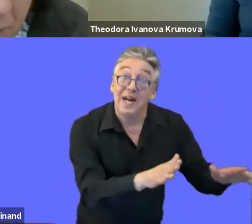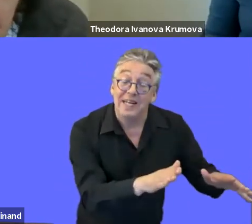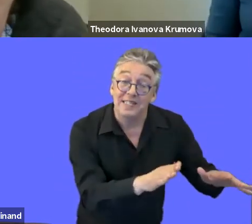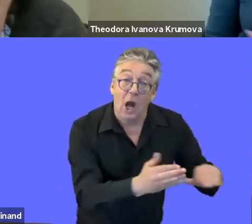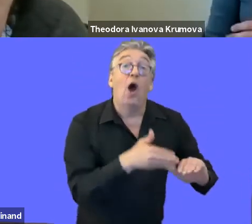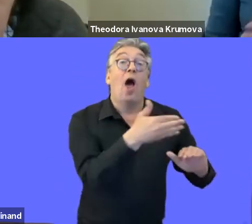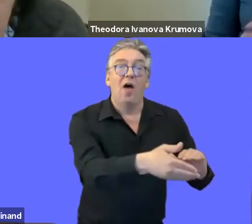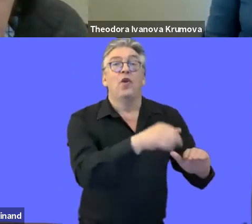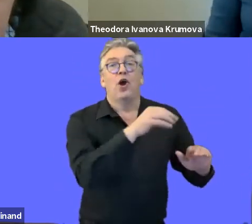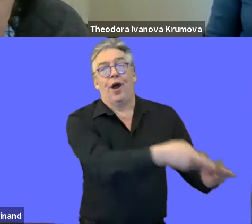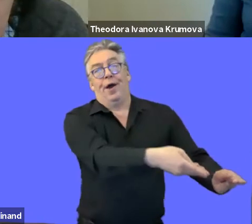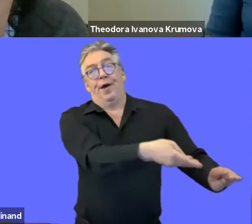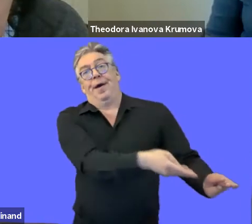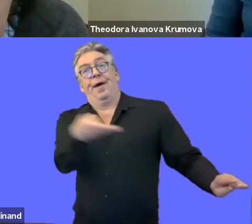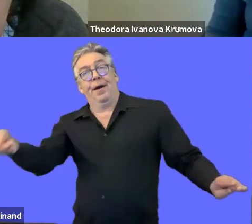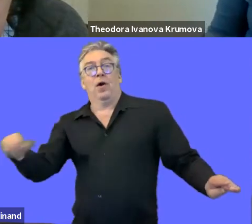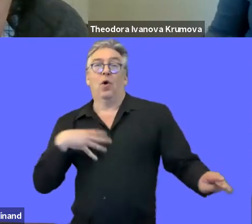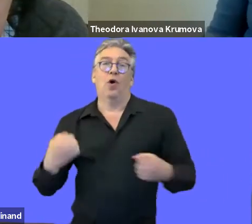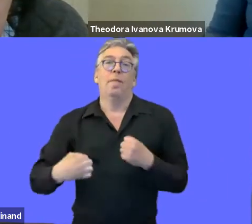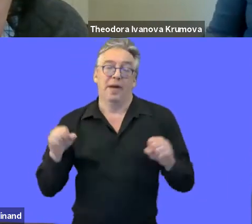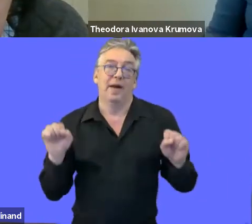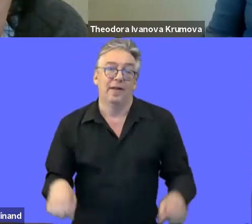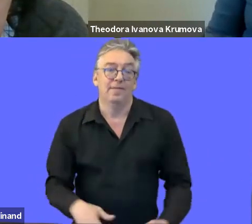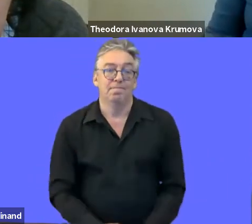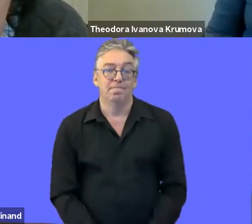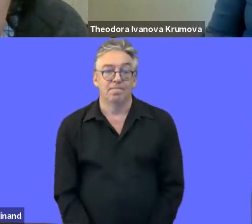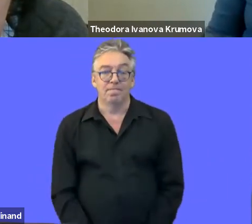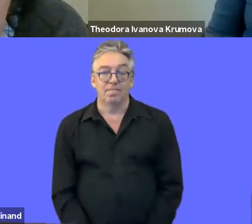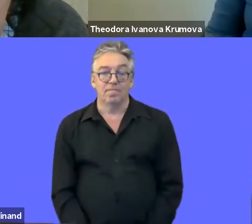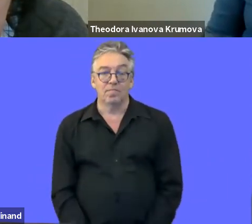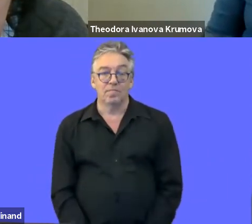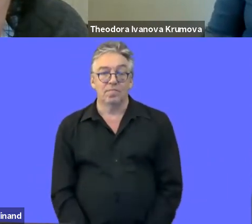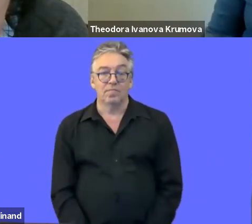The international procedure is subsidiary in that sense.